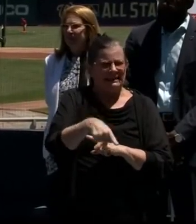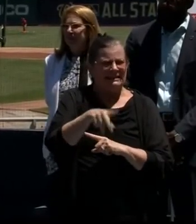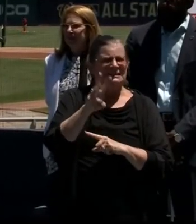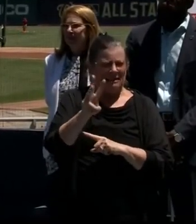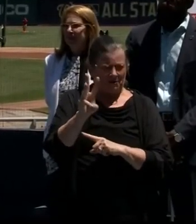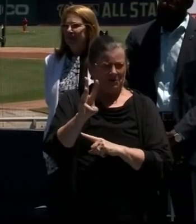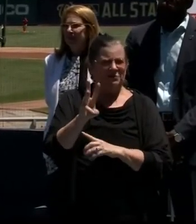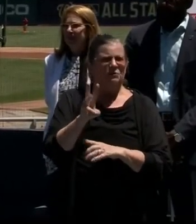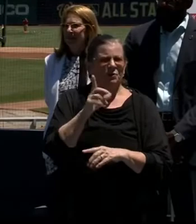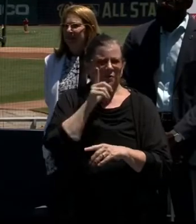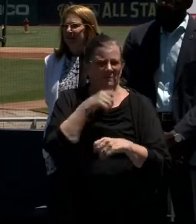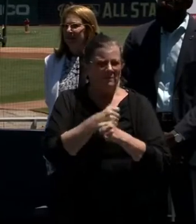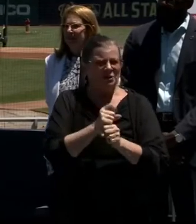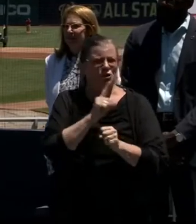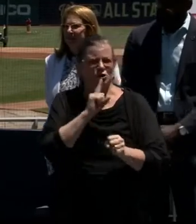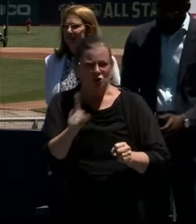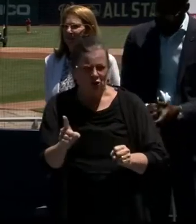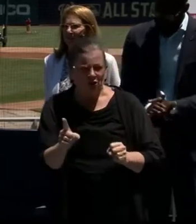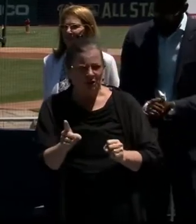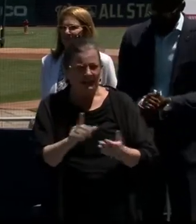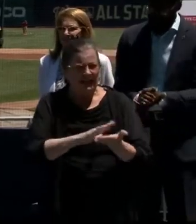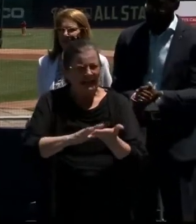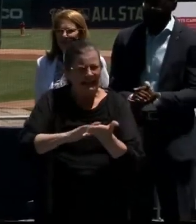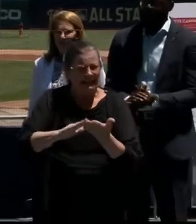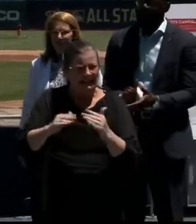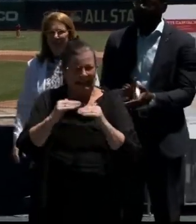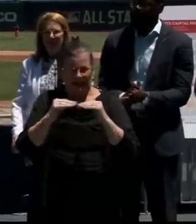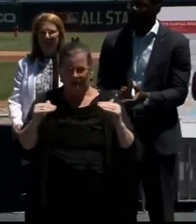SERVICE THAT OUR RESIDENTS EXPECT SO THANK YOU, DPW.